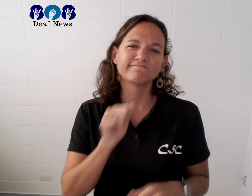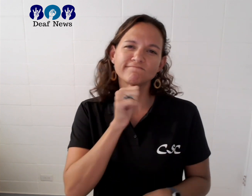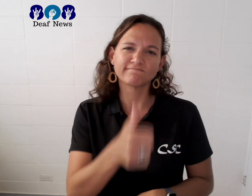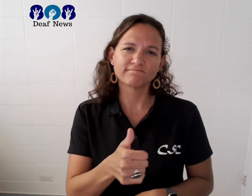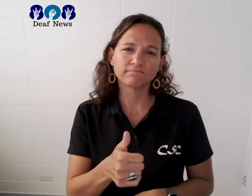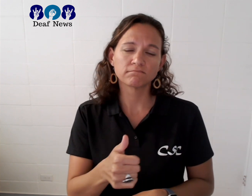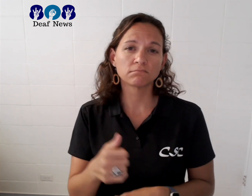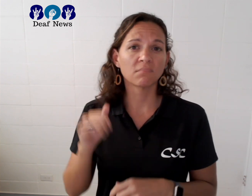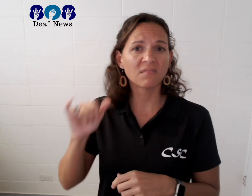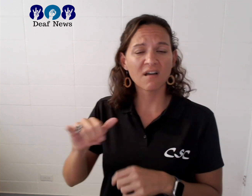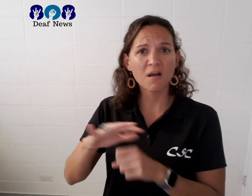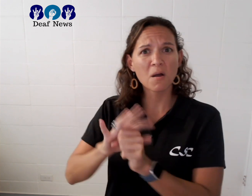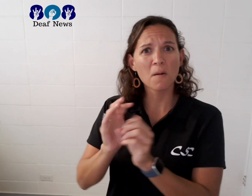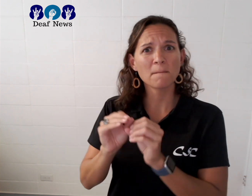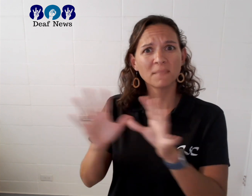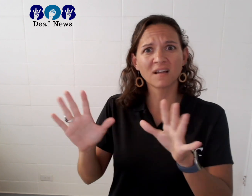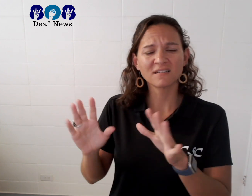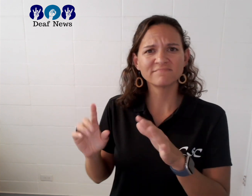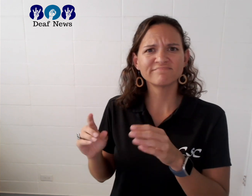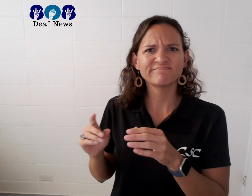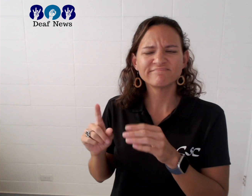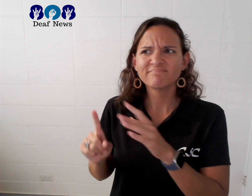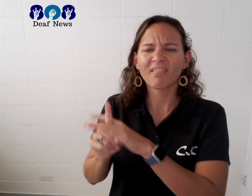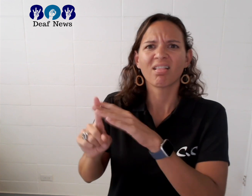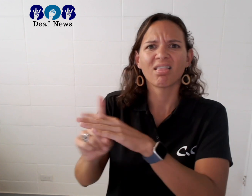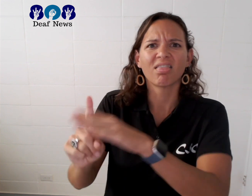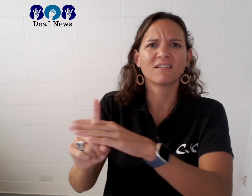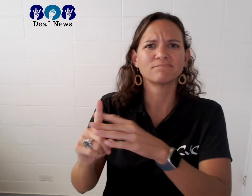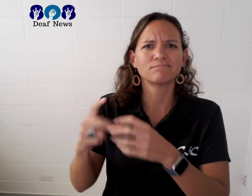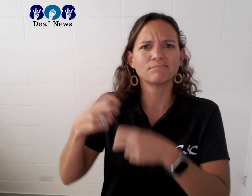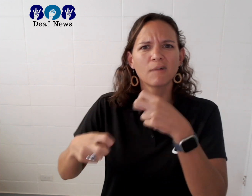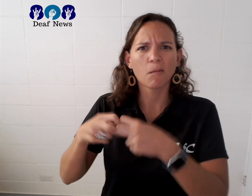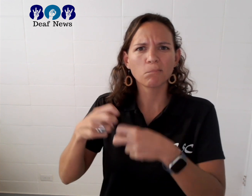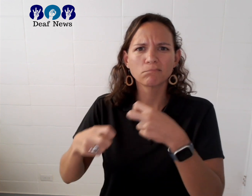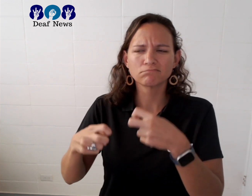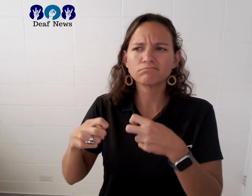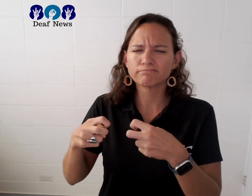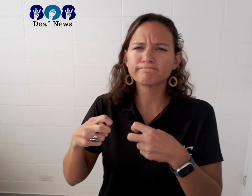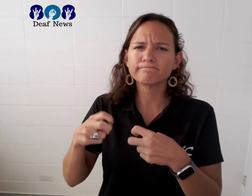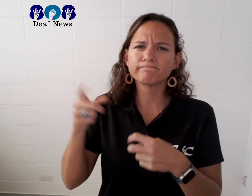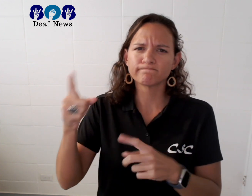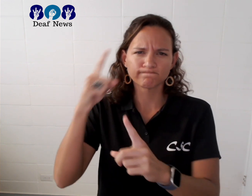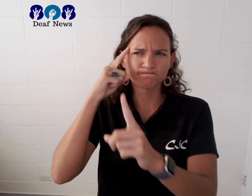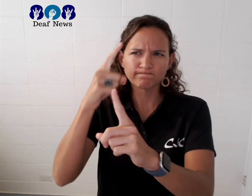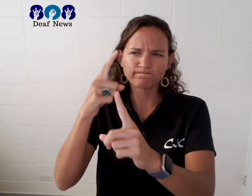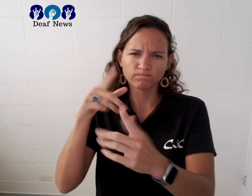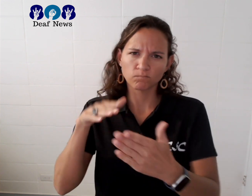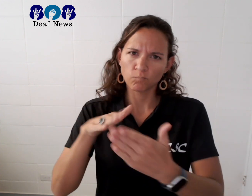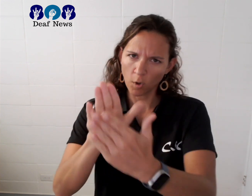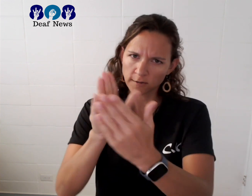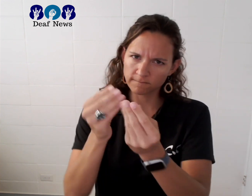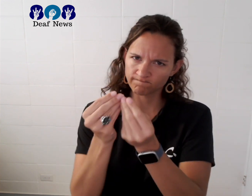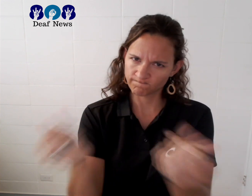The pandemic has really showed that there are a lot of problems that already existed. His goal is